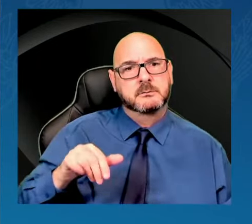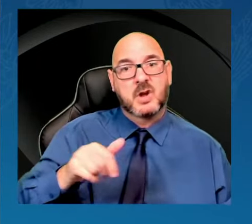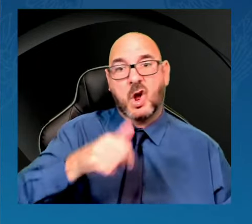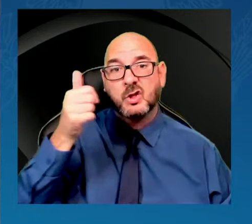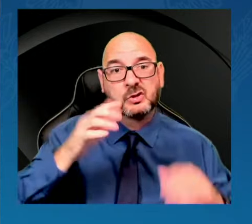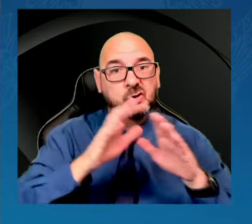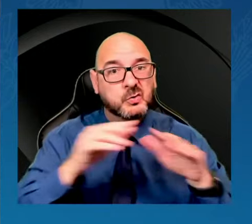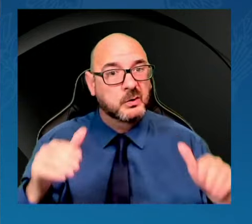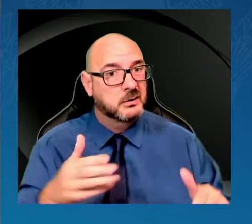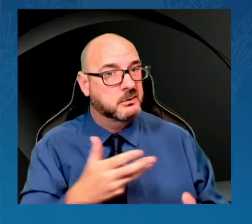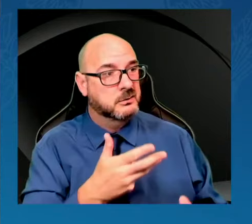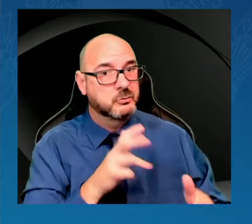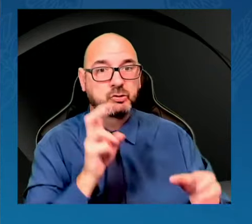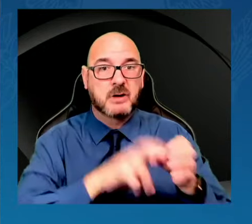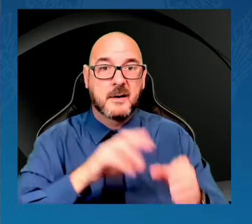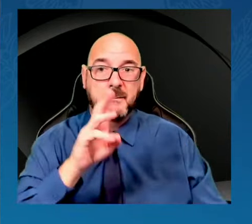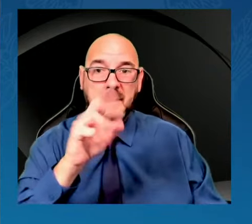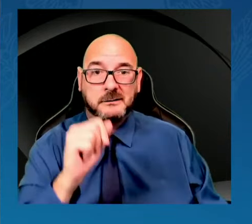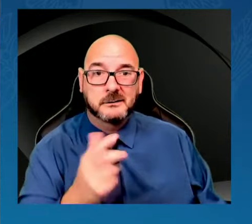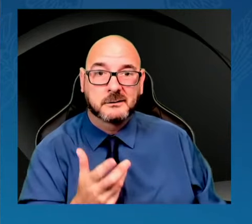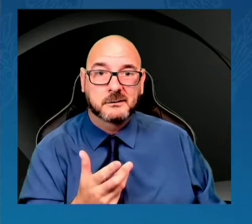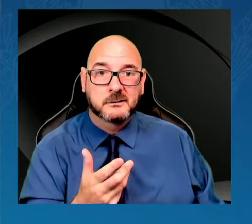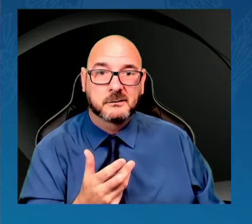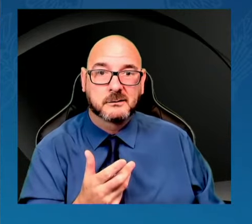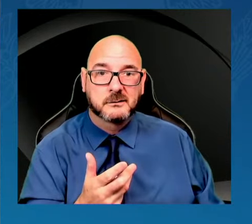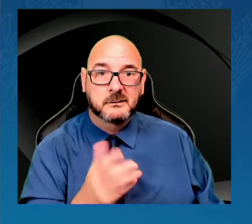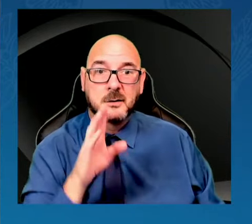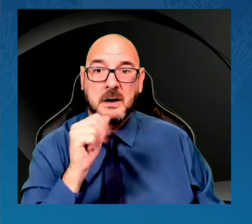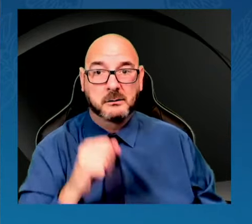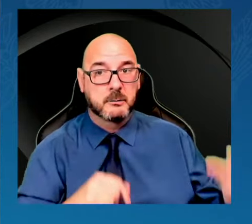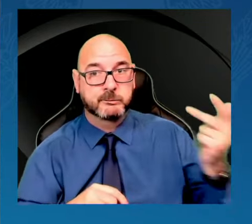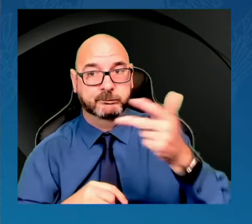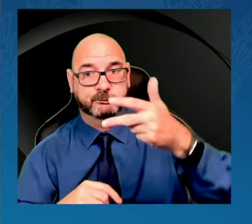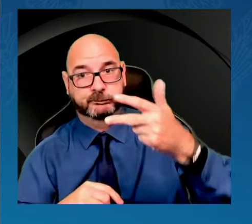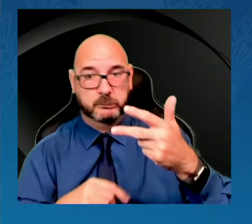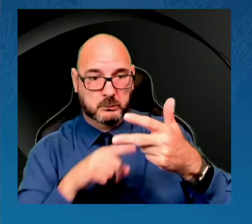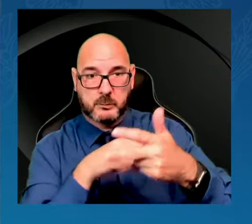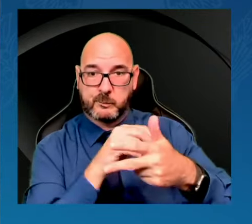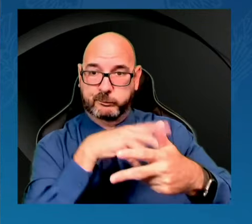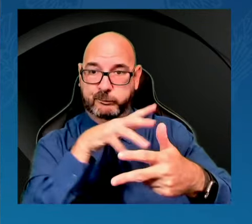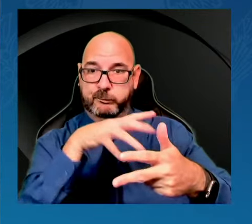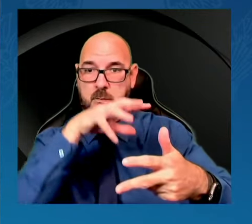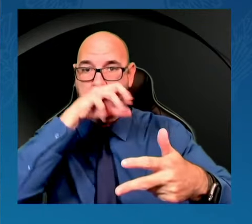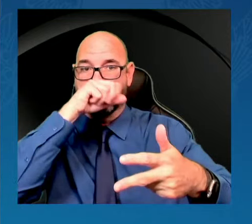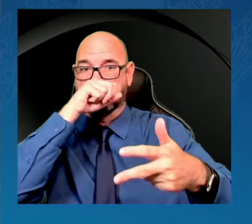It -- an issue is -- I know it's particular -- I think Denver has the third-highest issue